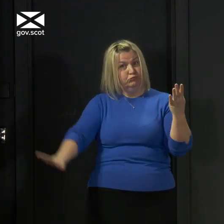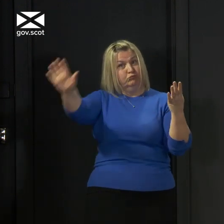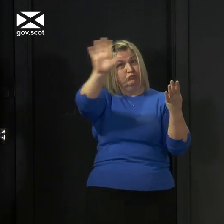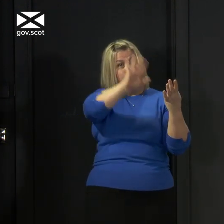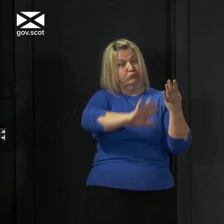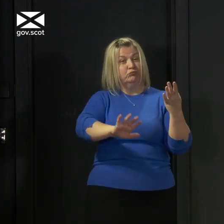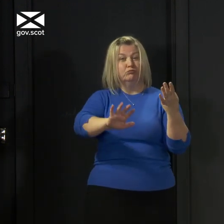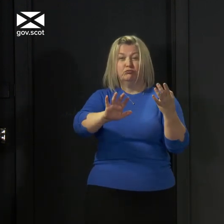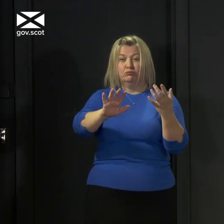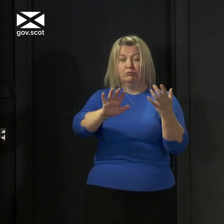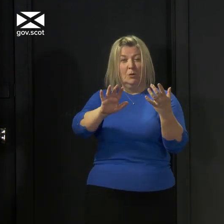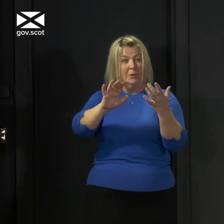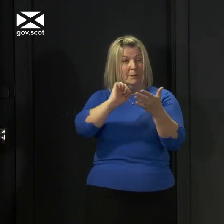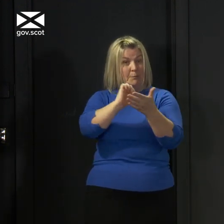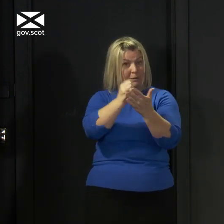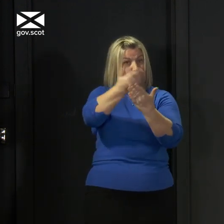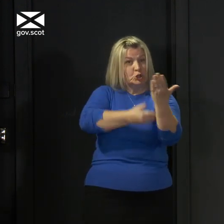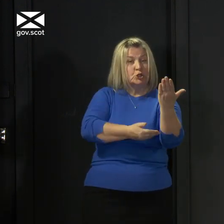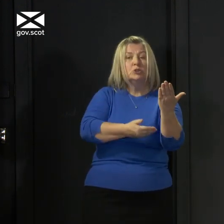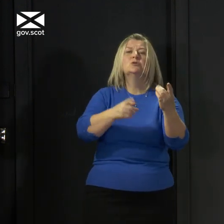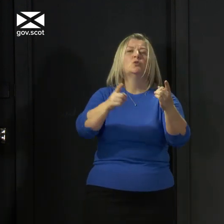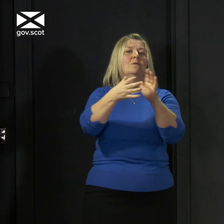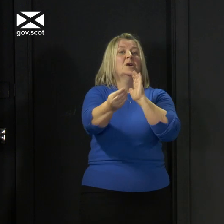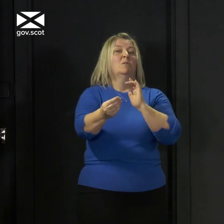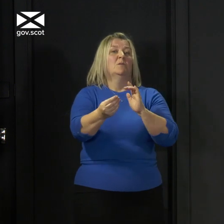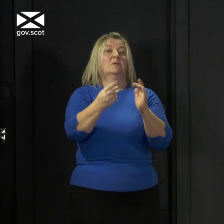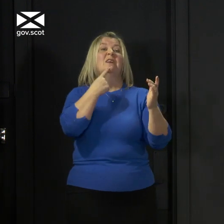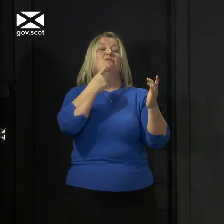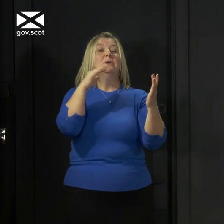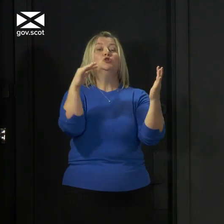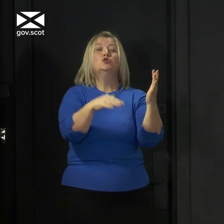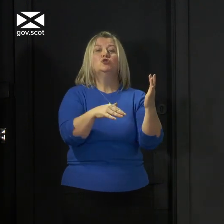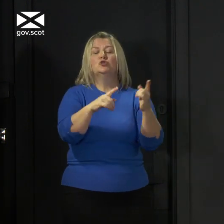done in hospital once have been admitted which brings to be are some of the the